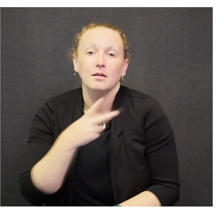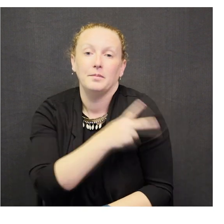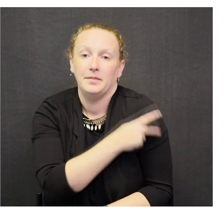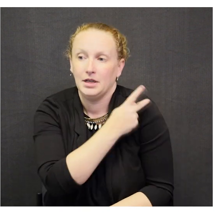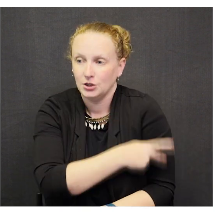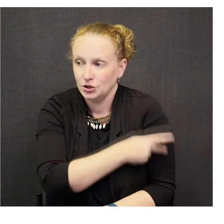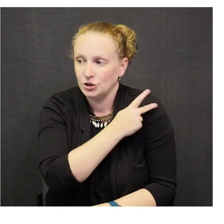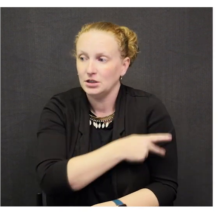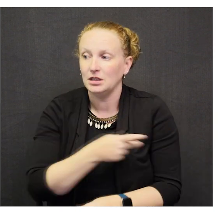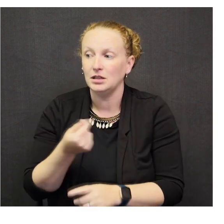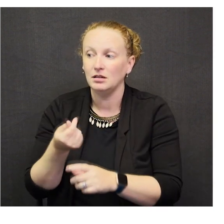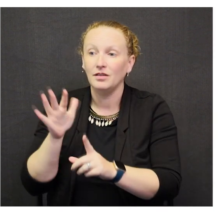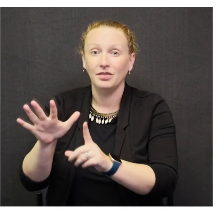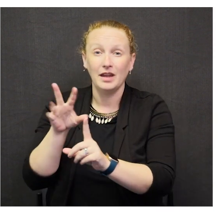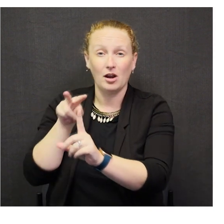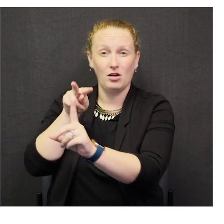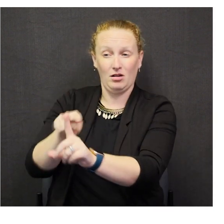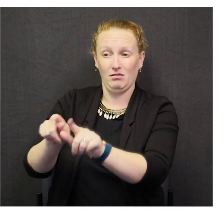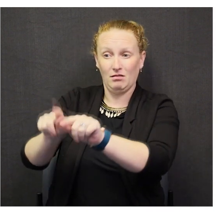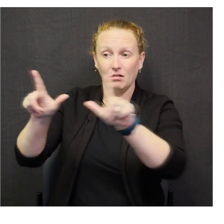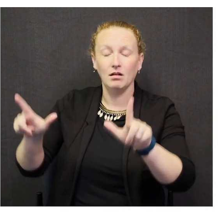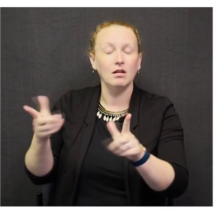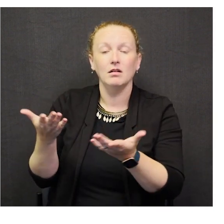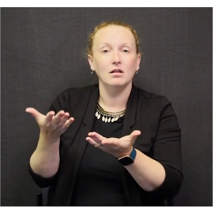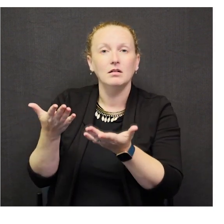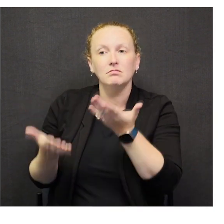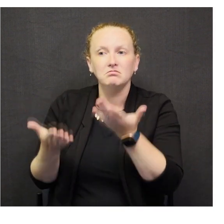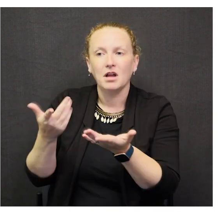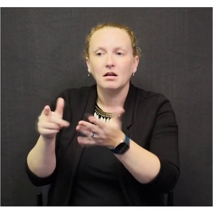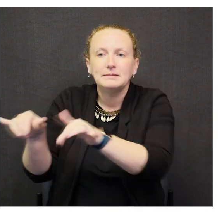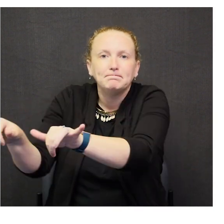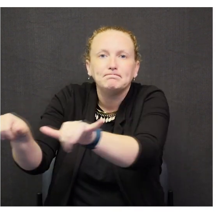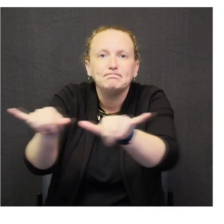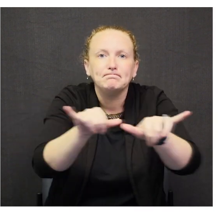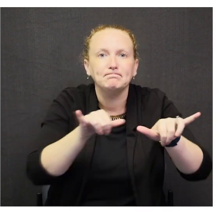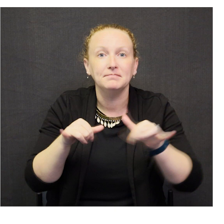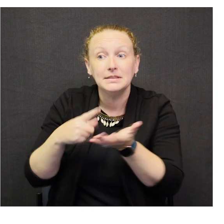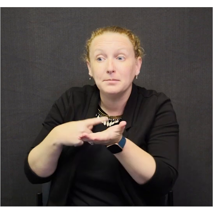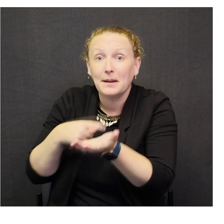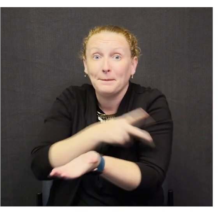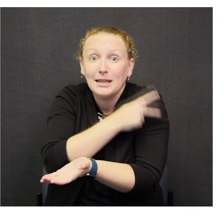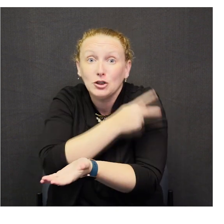has the right Internet connection, and not every patient has a computer or tablet. A